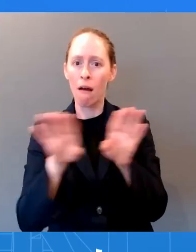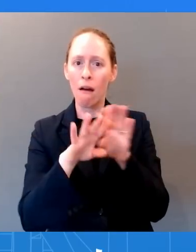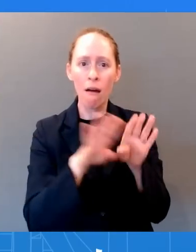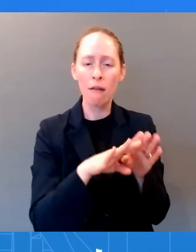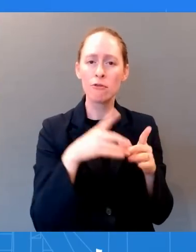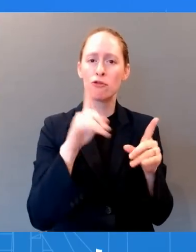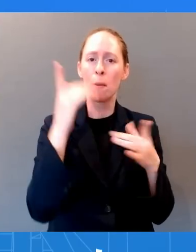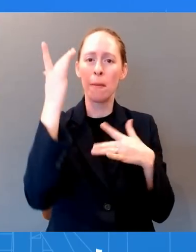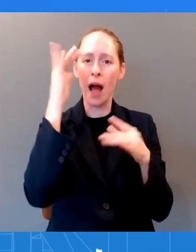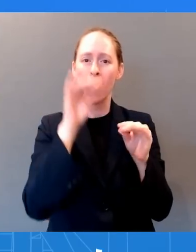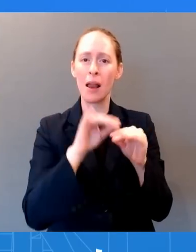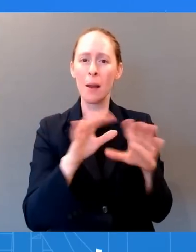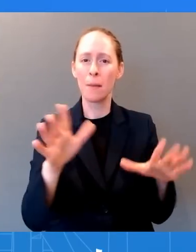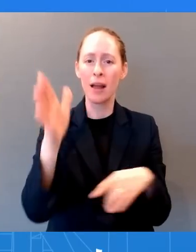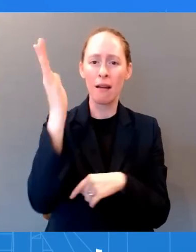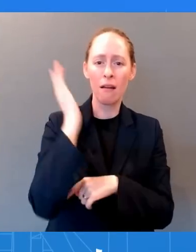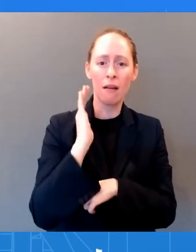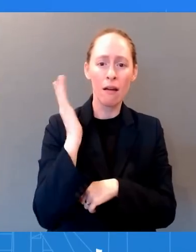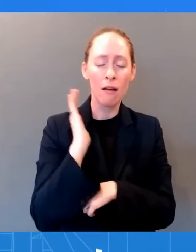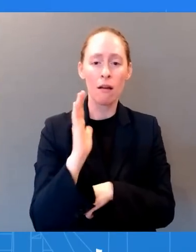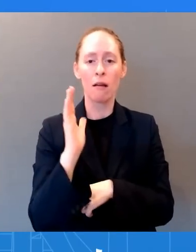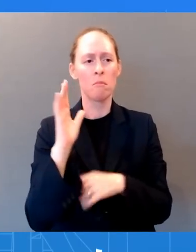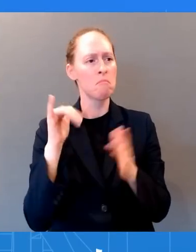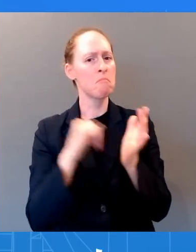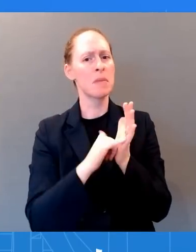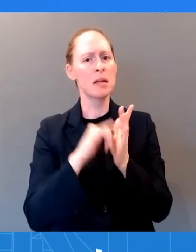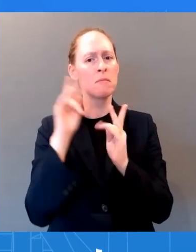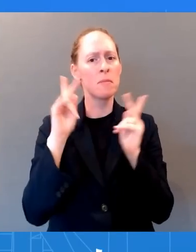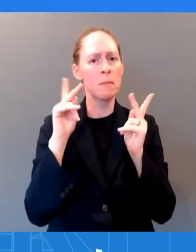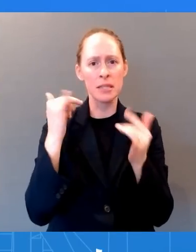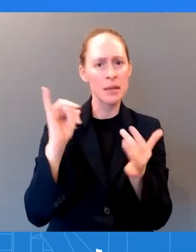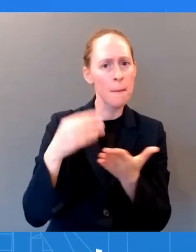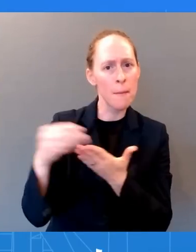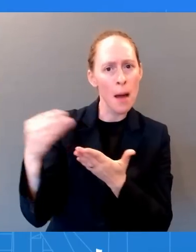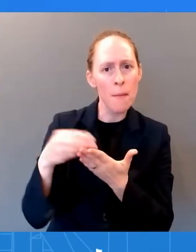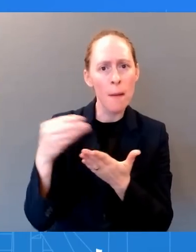and what American industry is producing, you continue to see the resiliency in our --